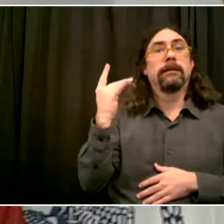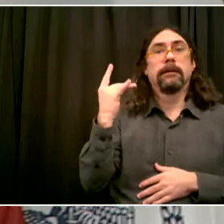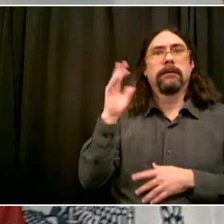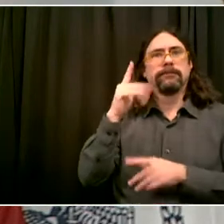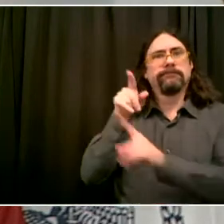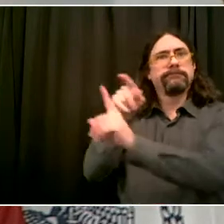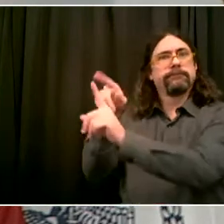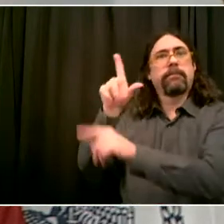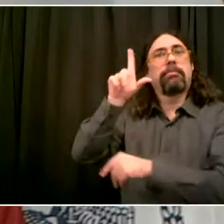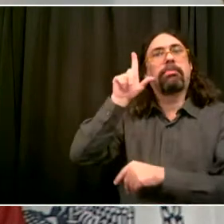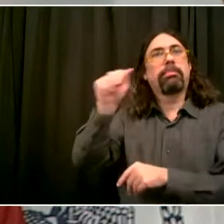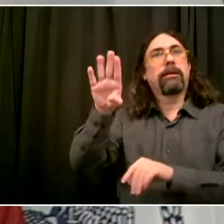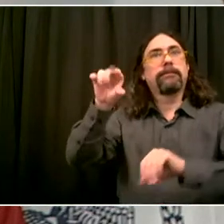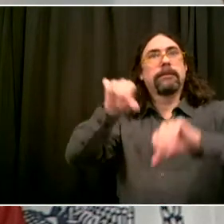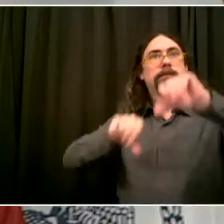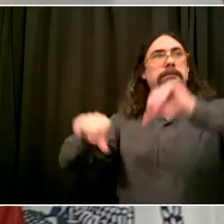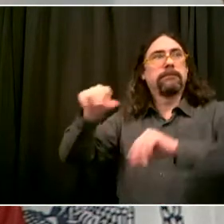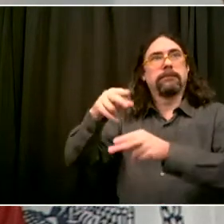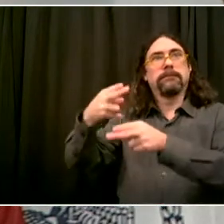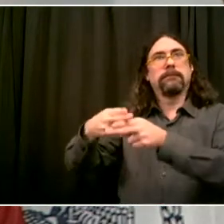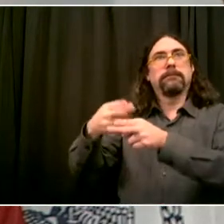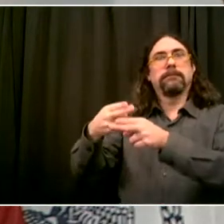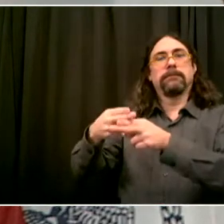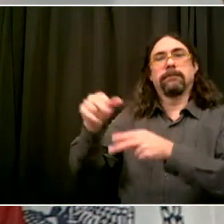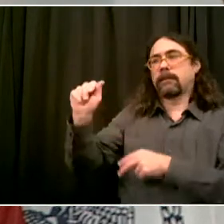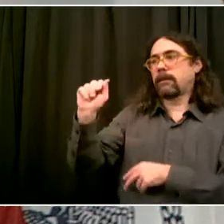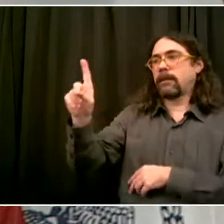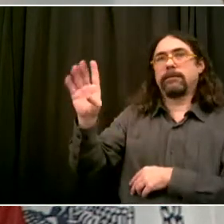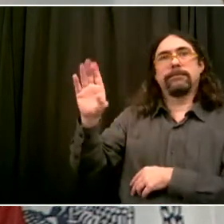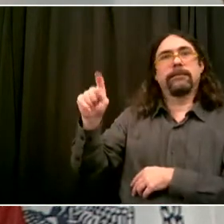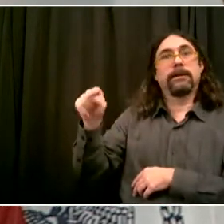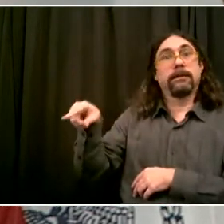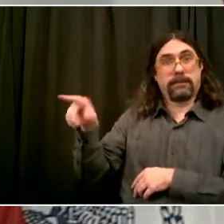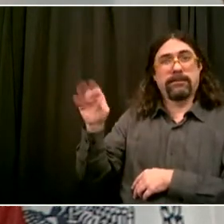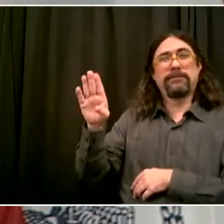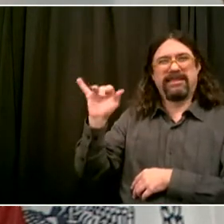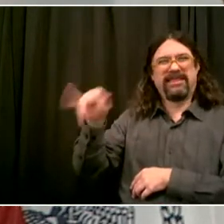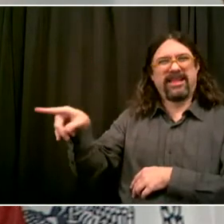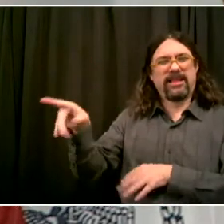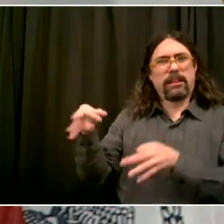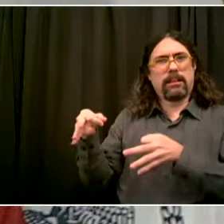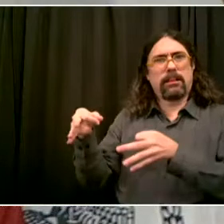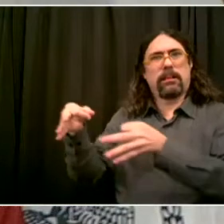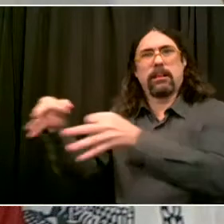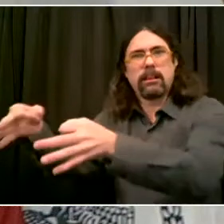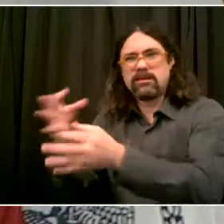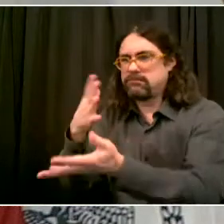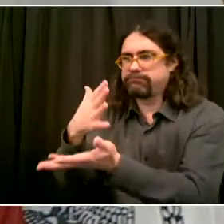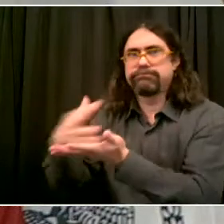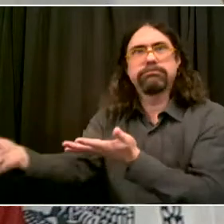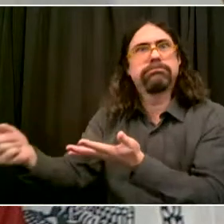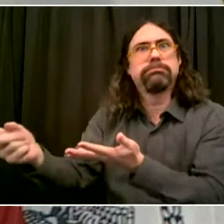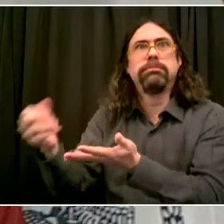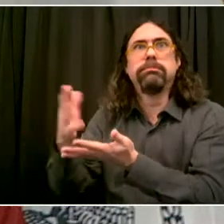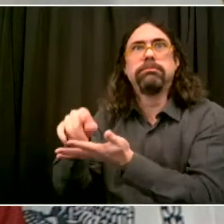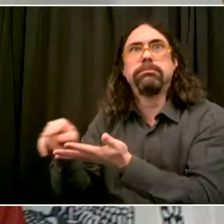ABBOTT LABORATORY'S CREATION.